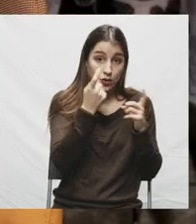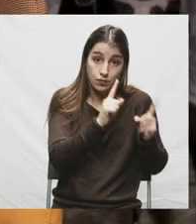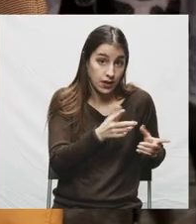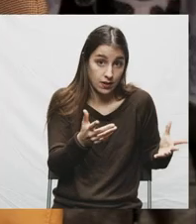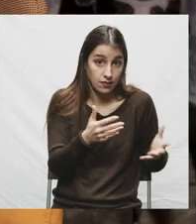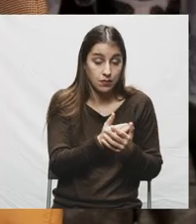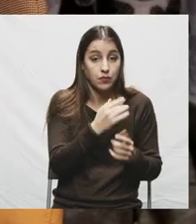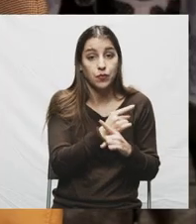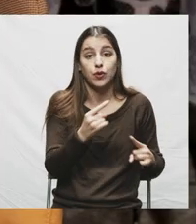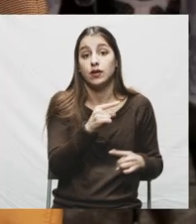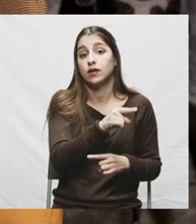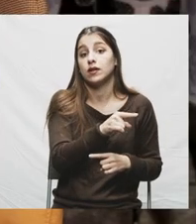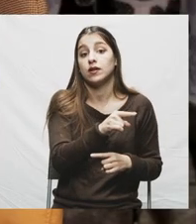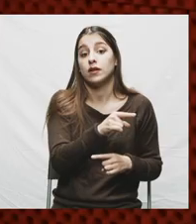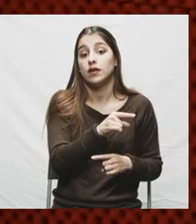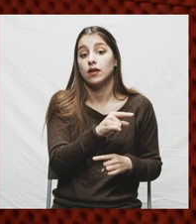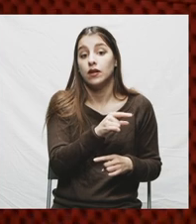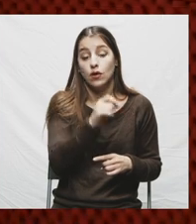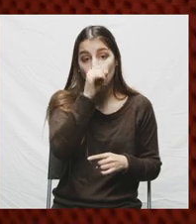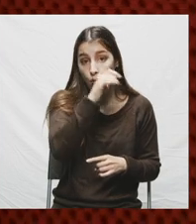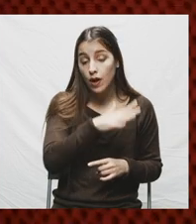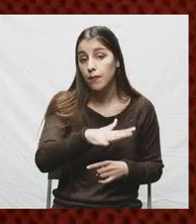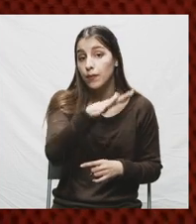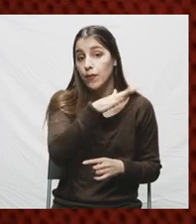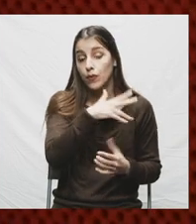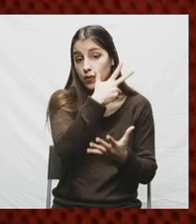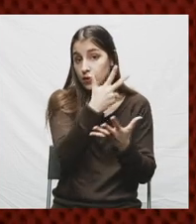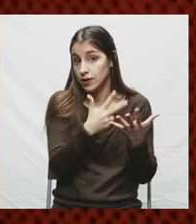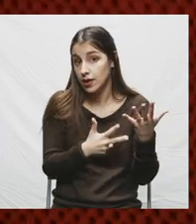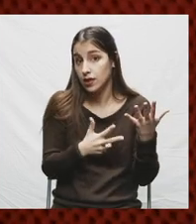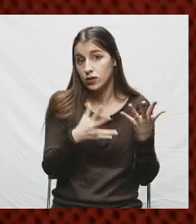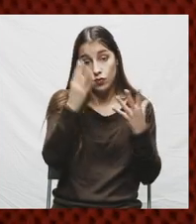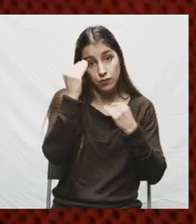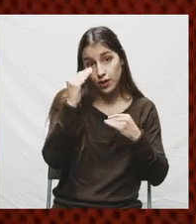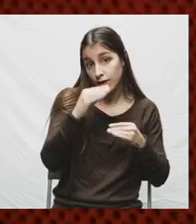Or thinking of beginning? Because this is field, Performing Arts and Contemporary Dance,